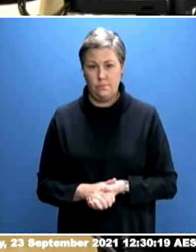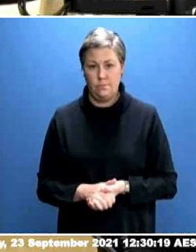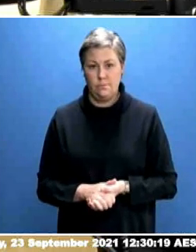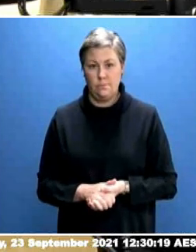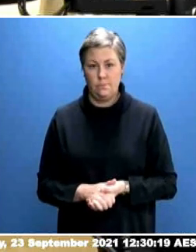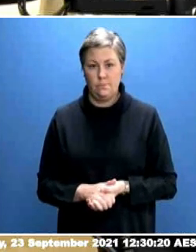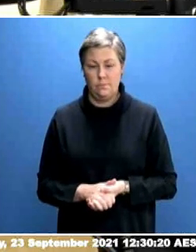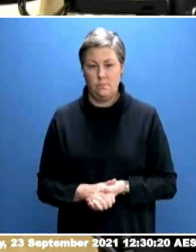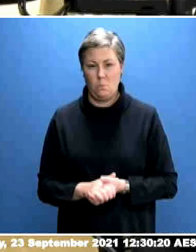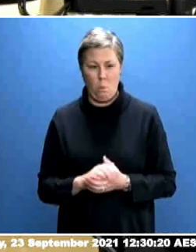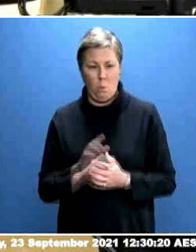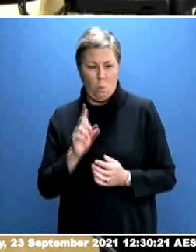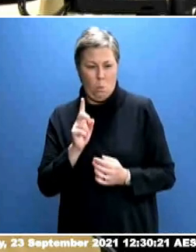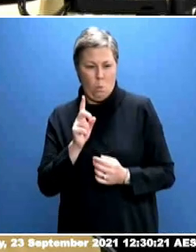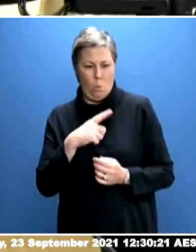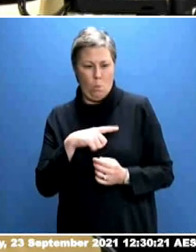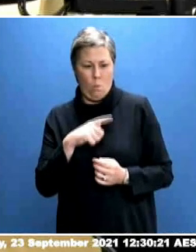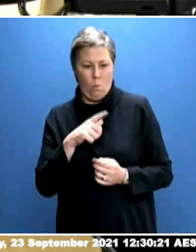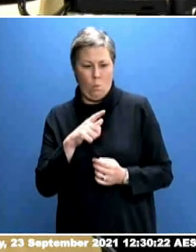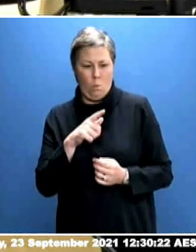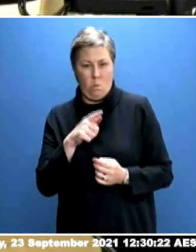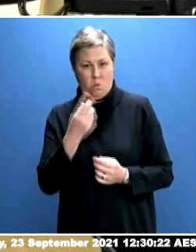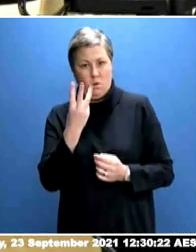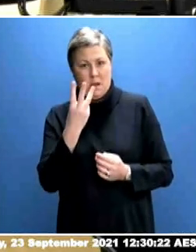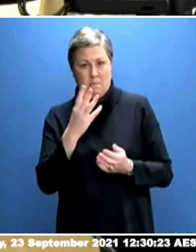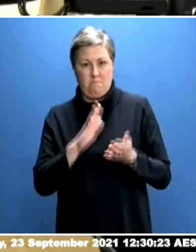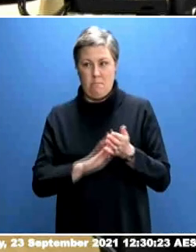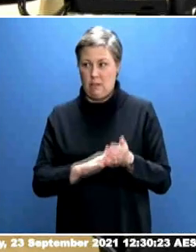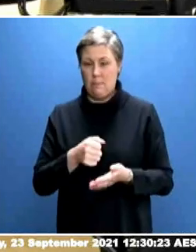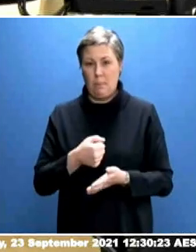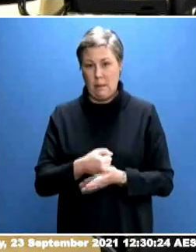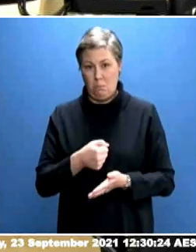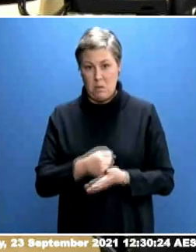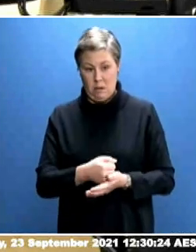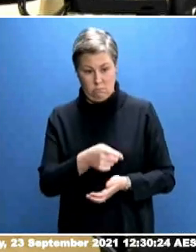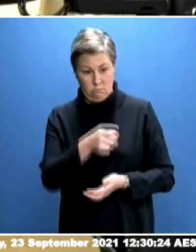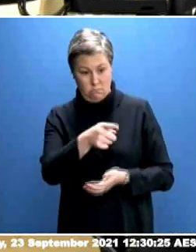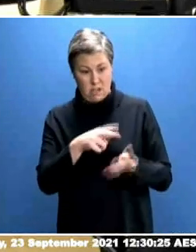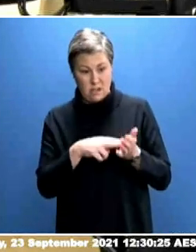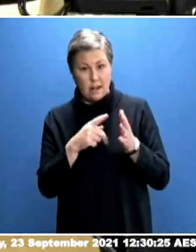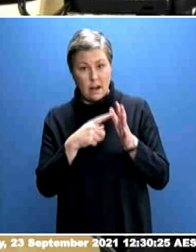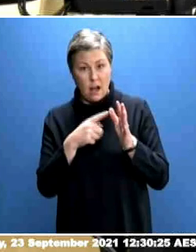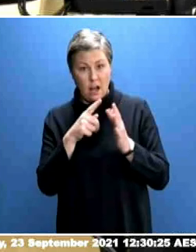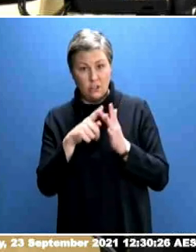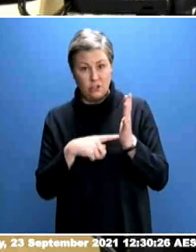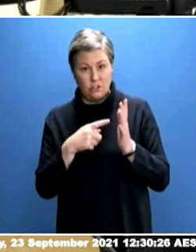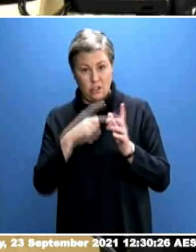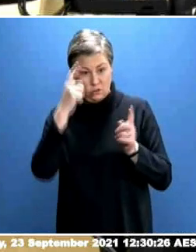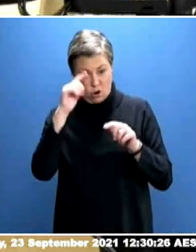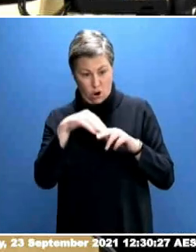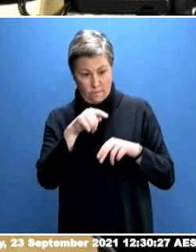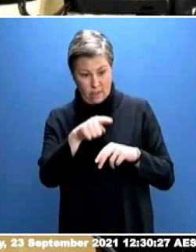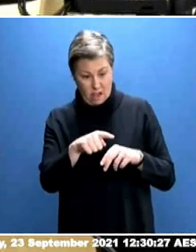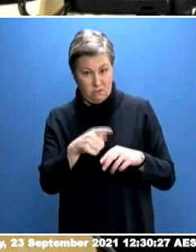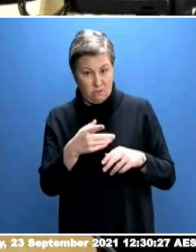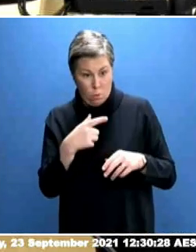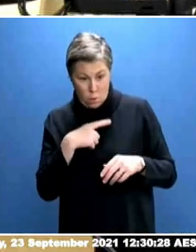What concern does NAAJA have about the minimum period, but also about whether